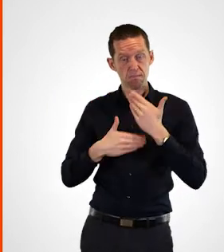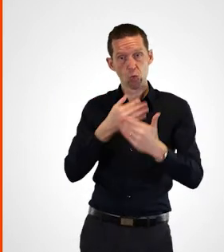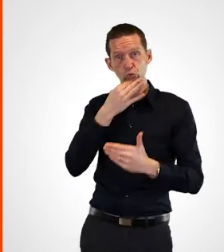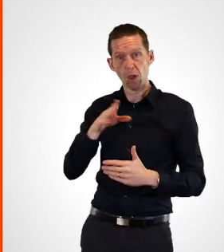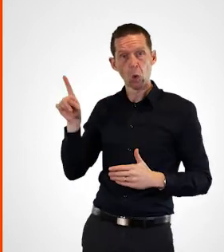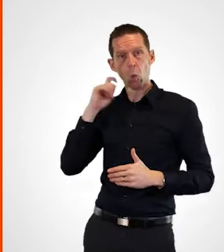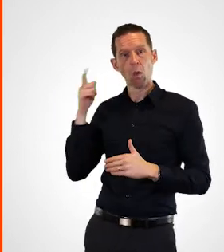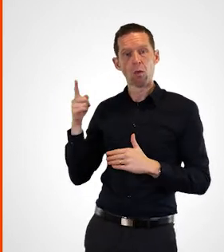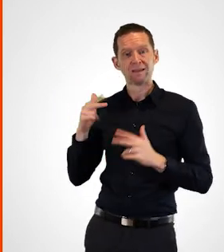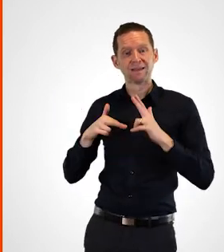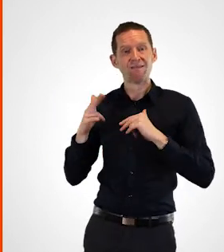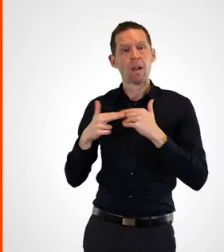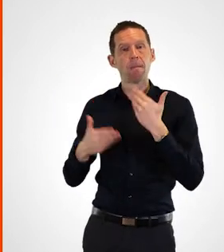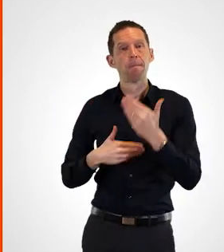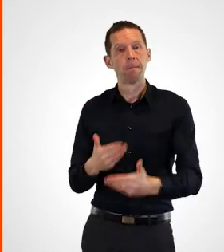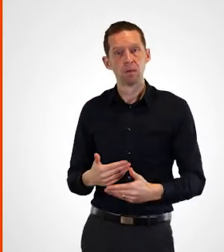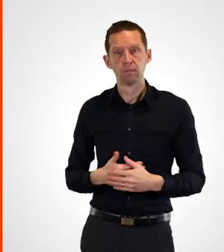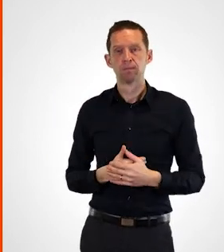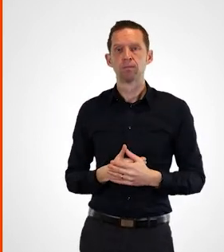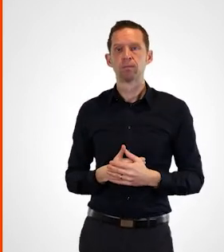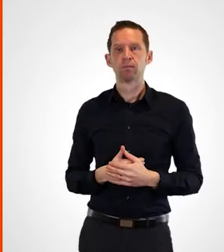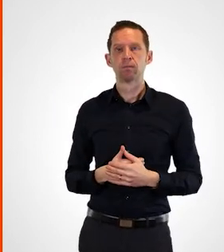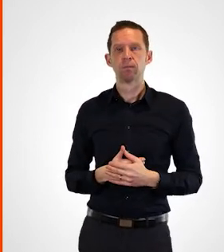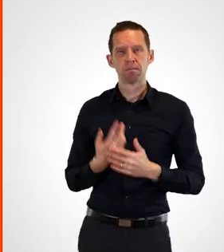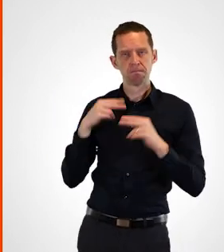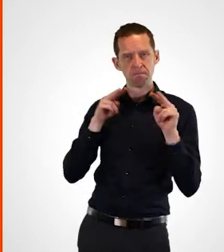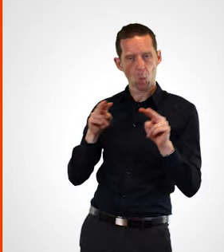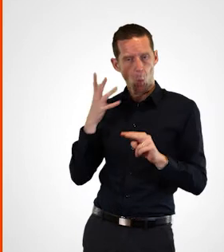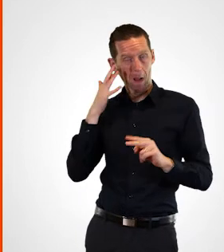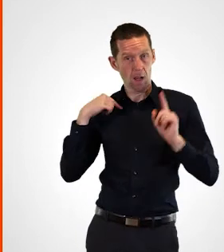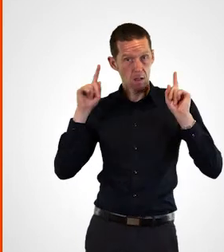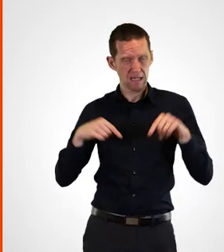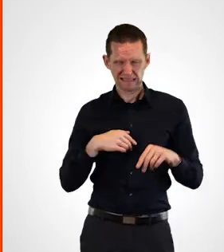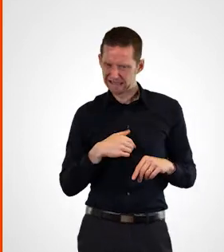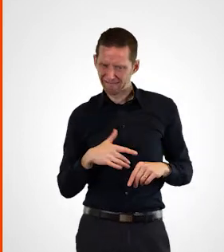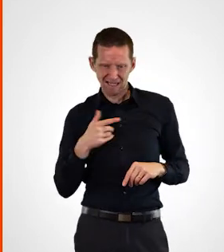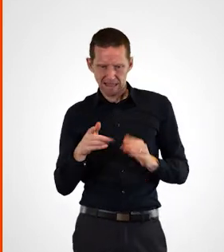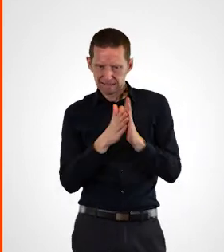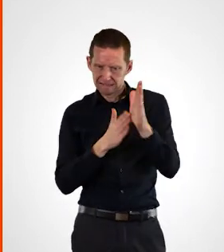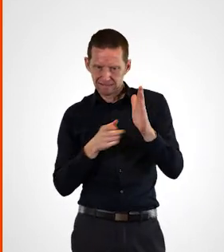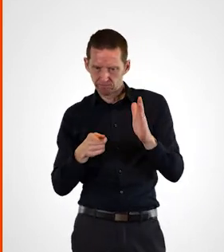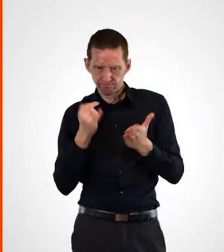a child is going to move along, as Connie was saying, when do we get concerned that they're not at a particular mile marker